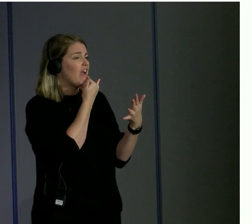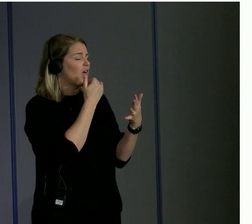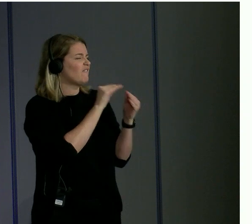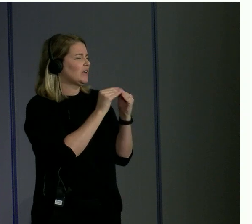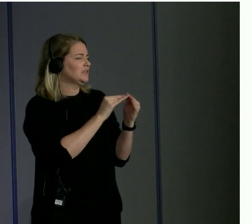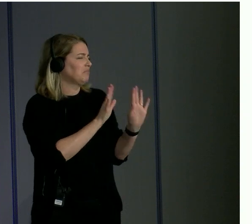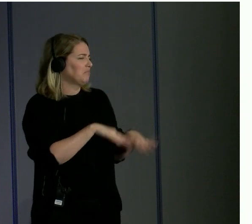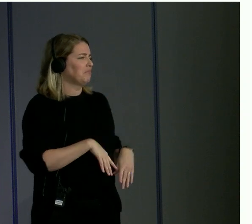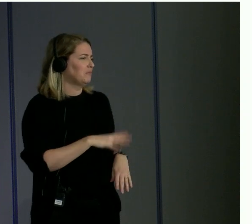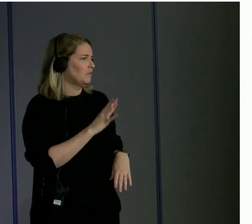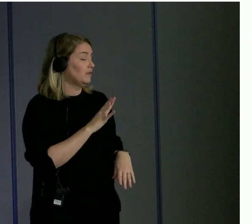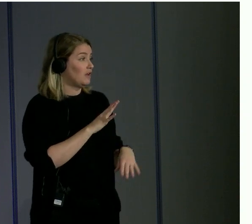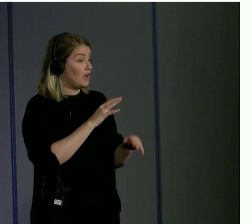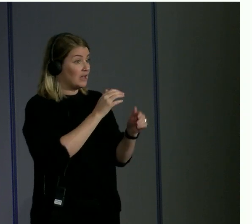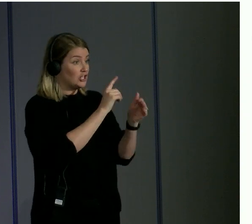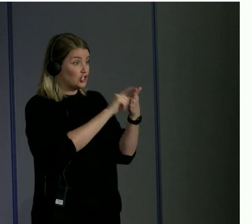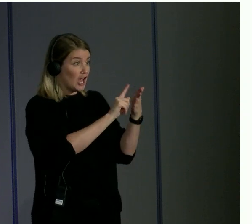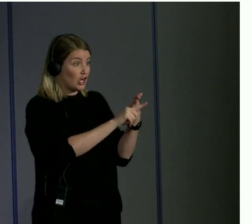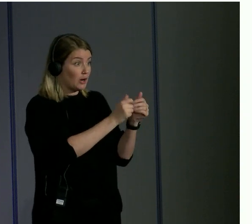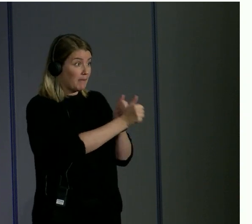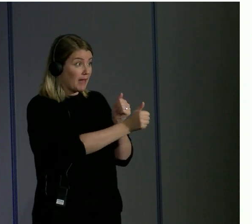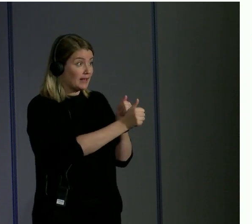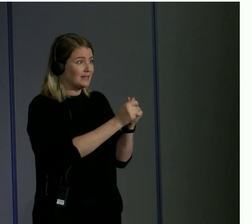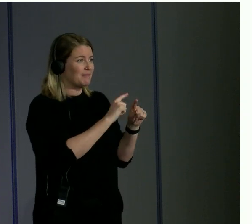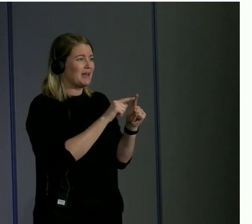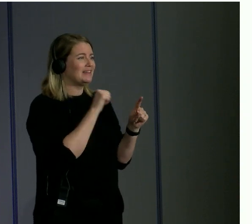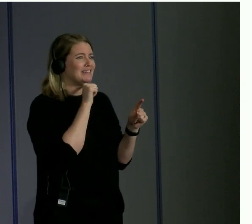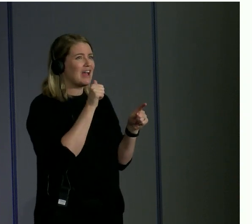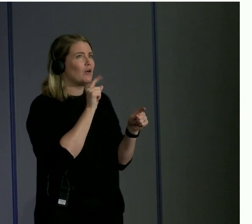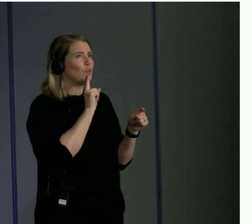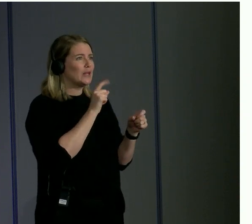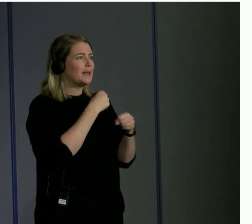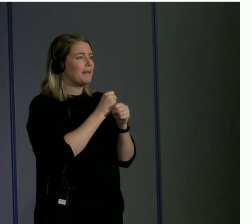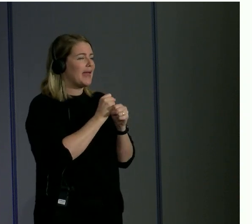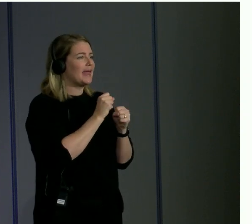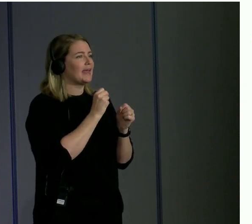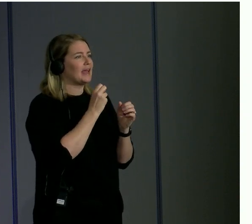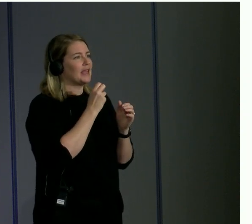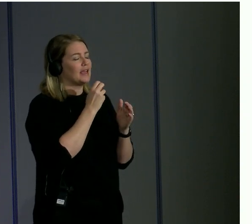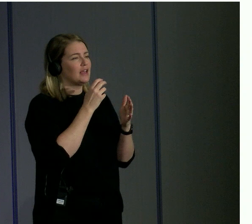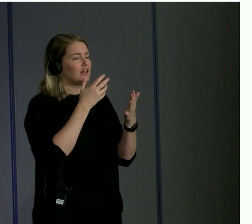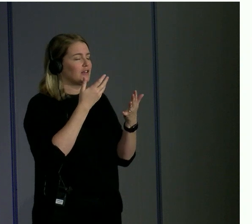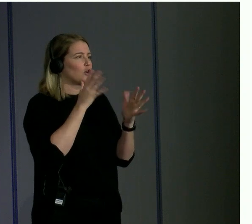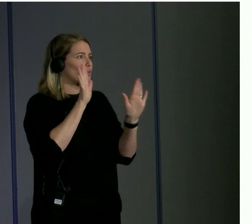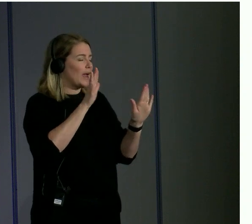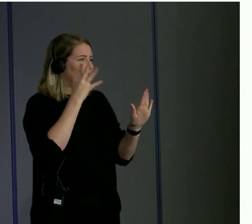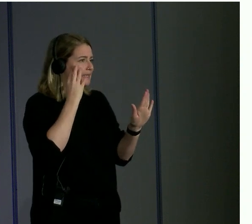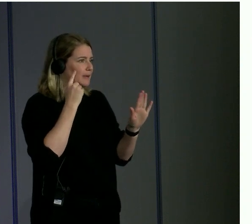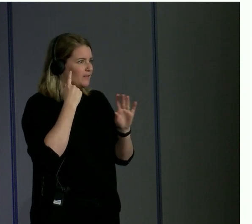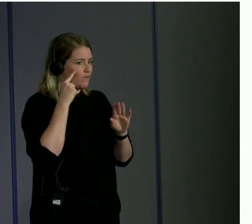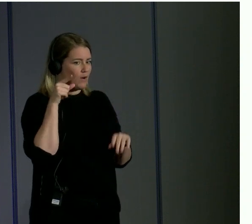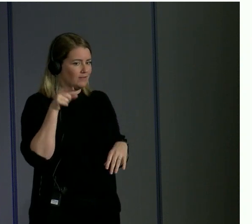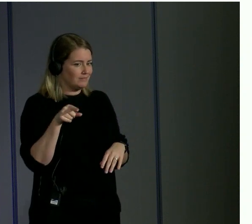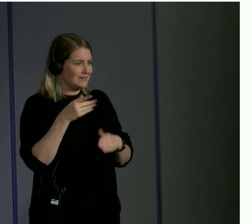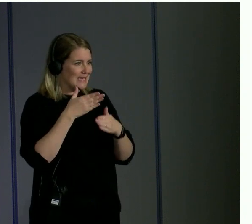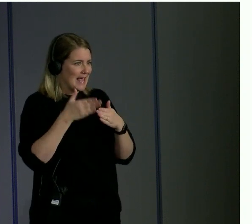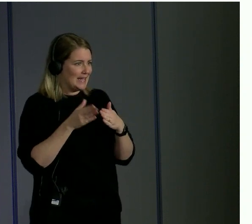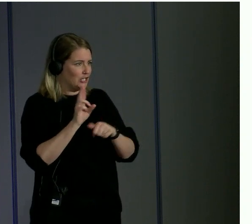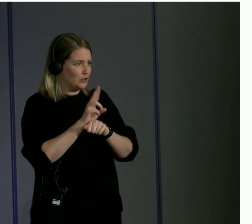Great, that passes the checker but it doesn't have a great immersive experience for the user and last